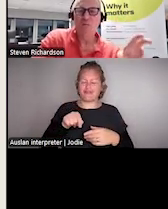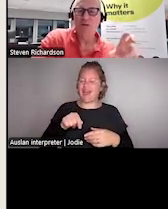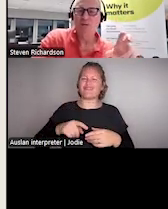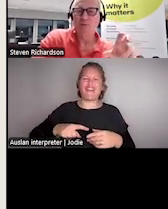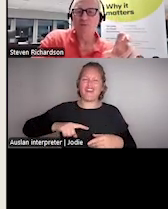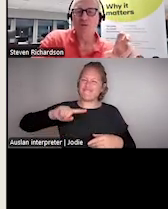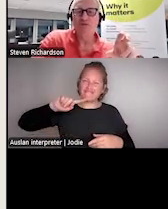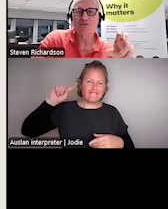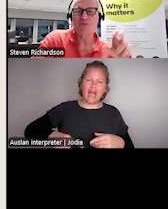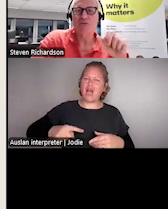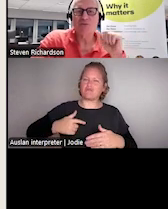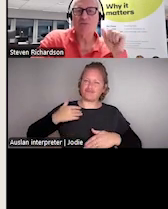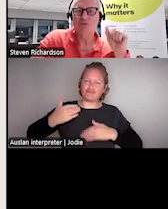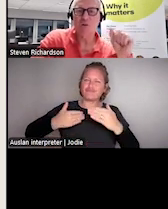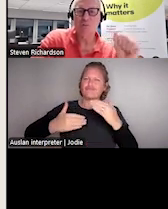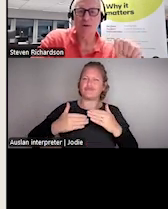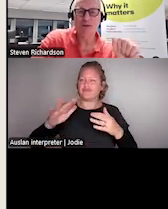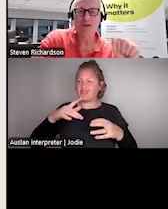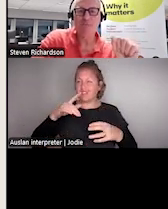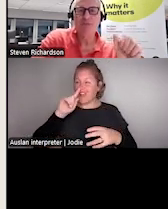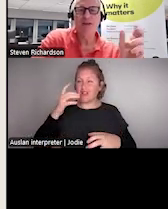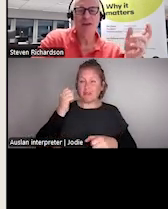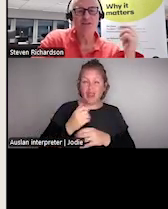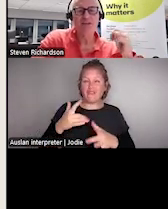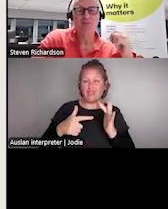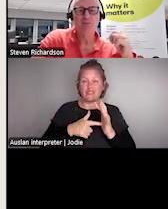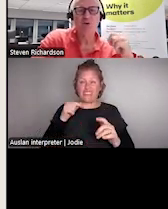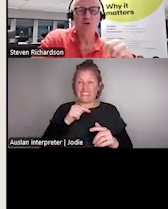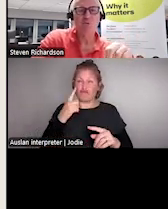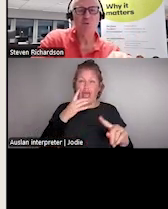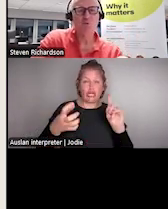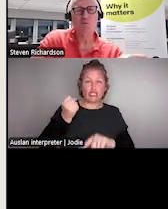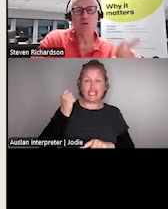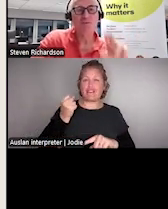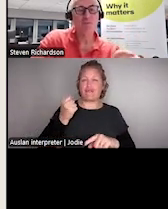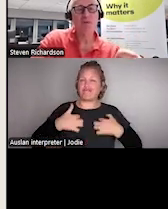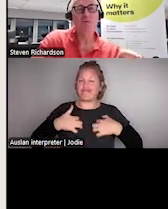won't believe what we're trying to do. This is why we are here." You also want to thank people